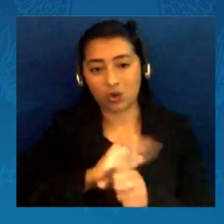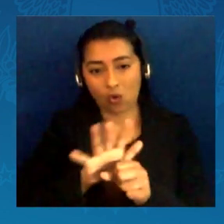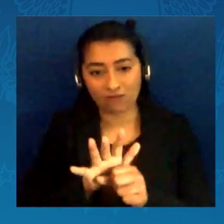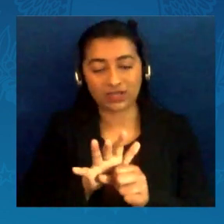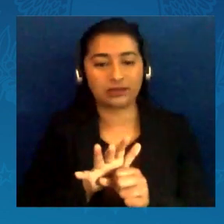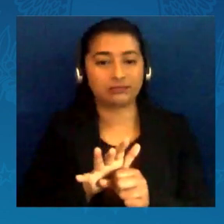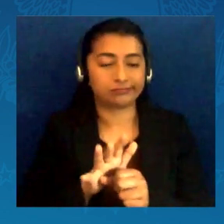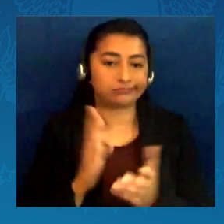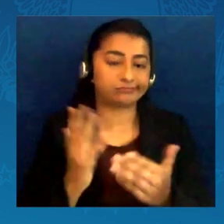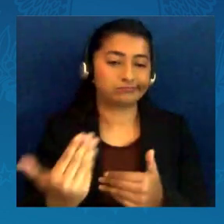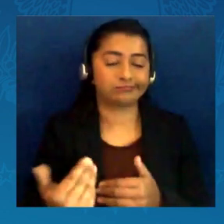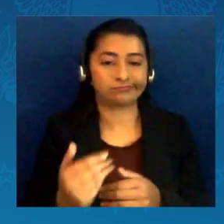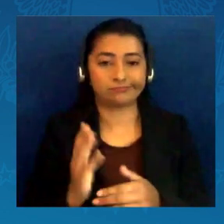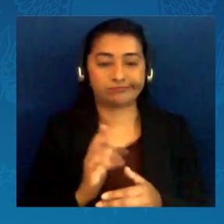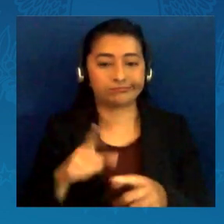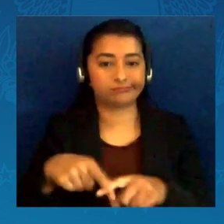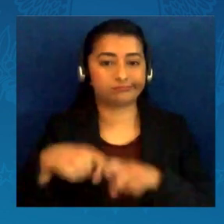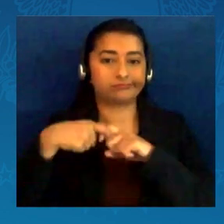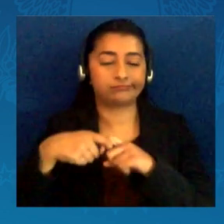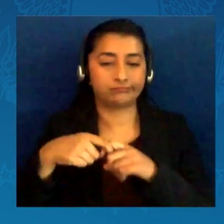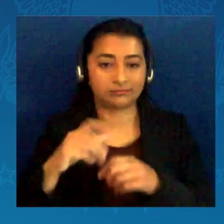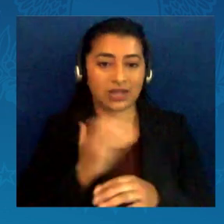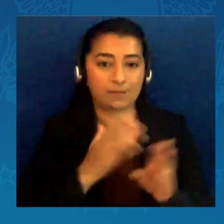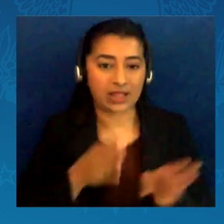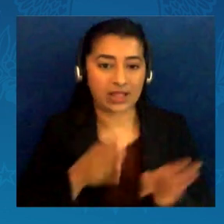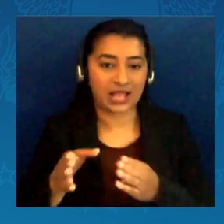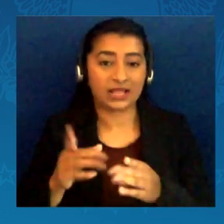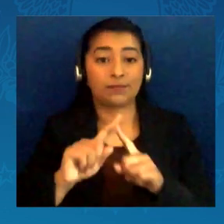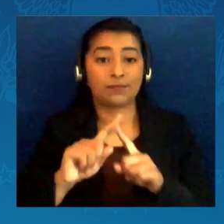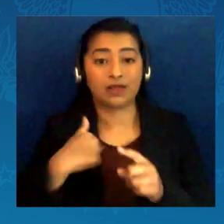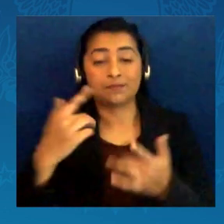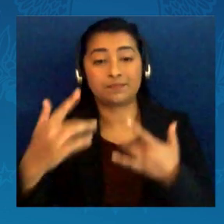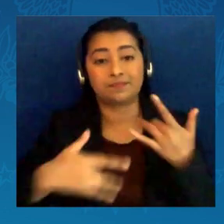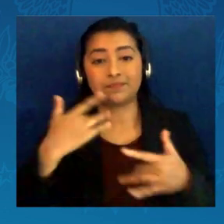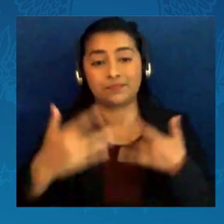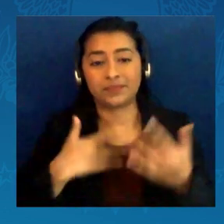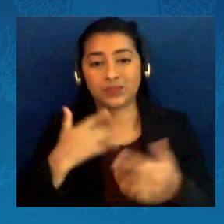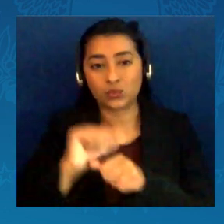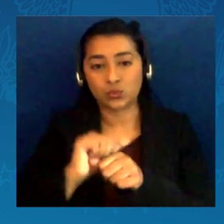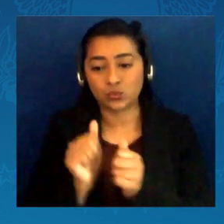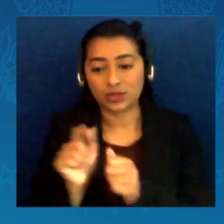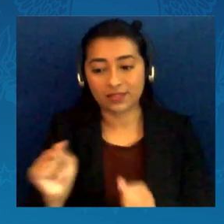But I'm excited to work with them and try and do it. And I said, I mean,